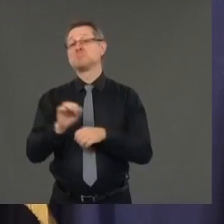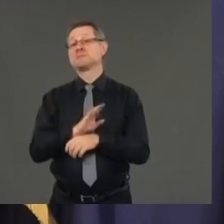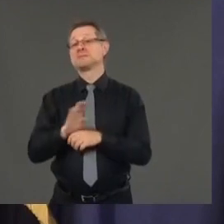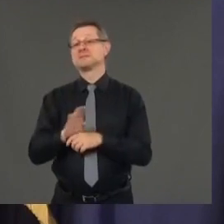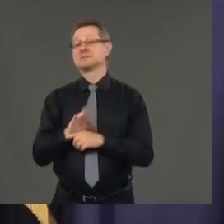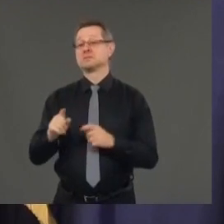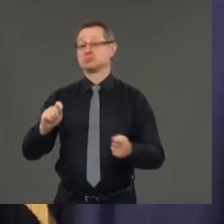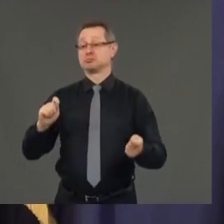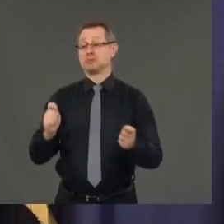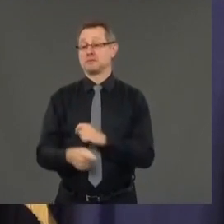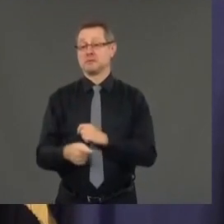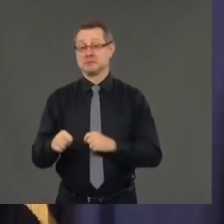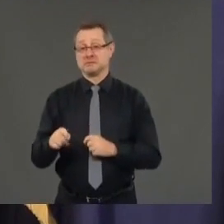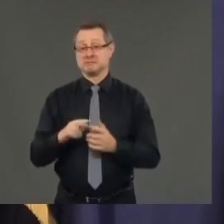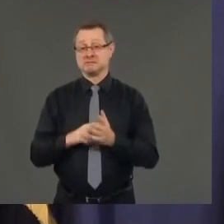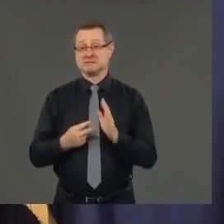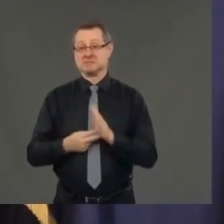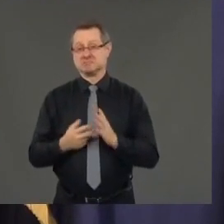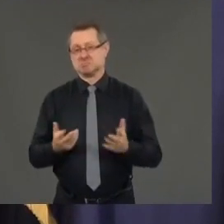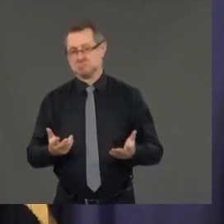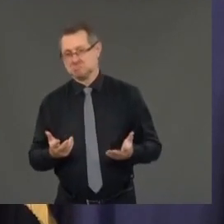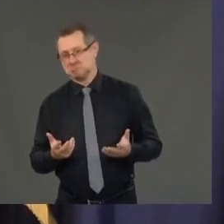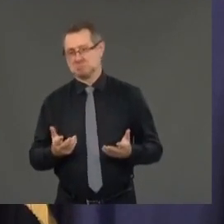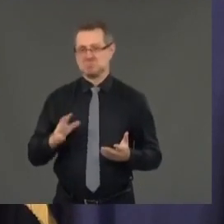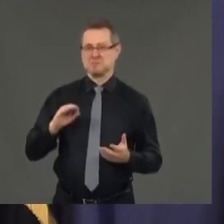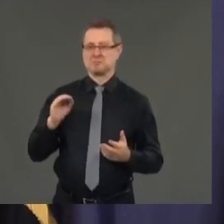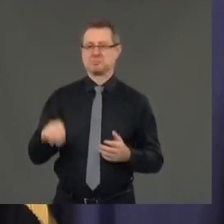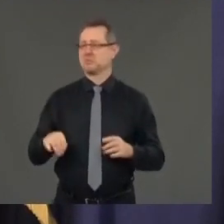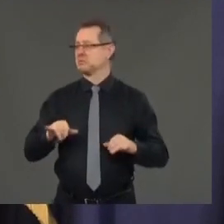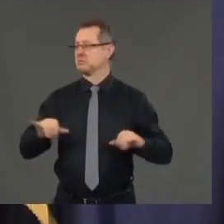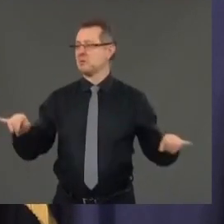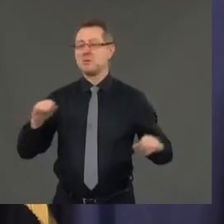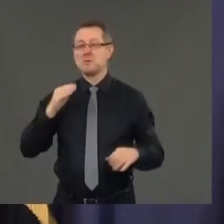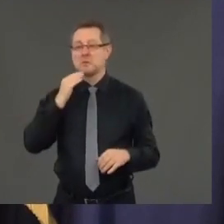I HAD TO GUESS, MY GUESS WOULD